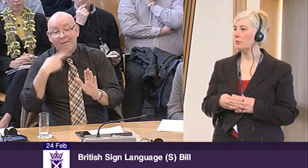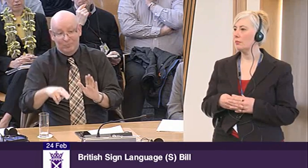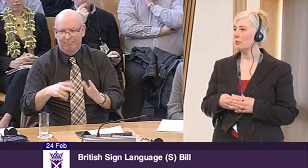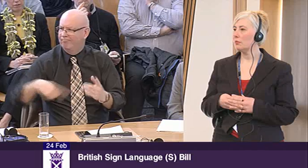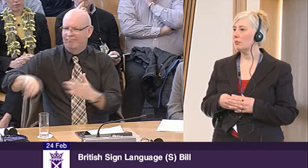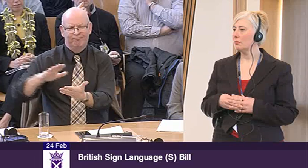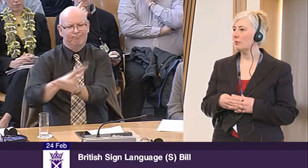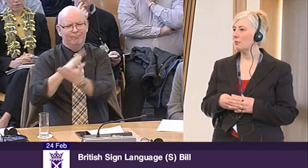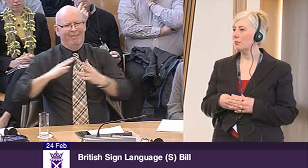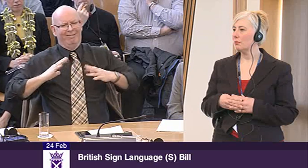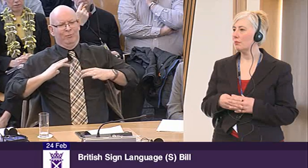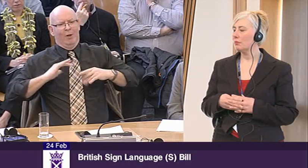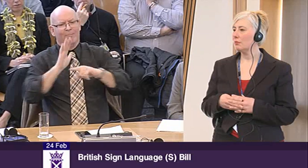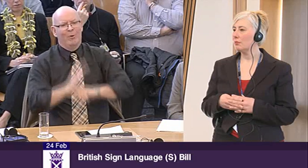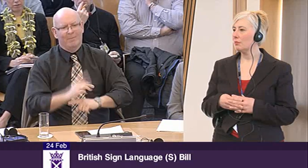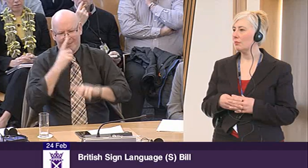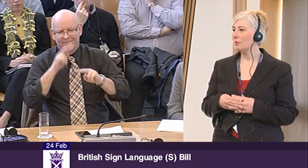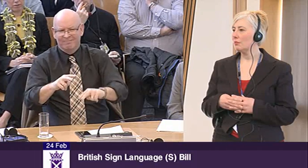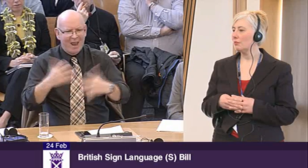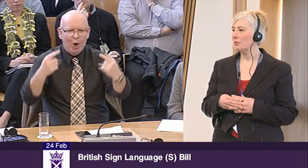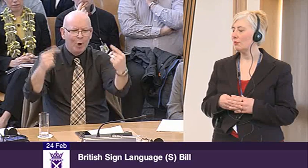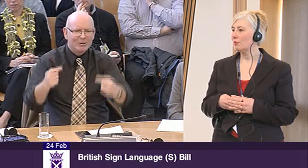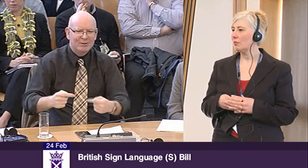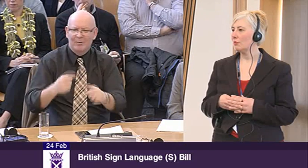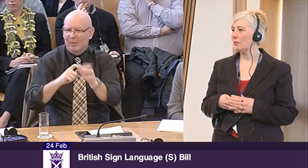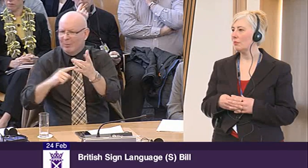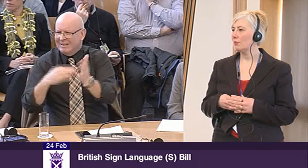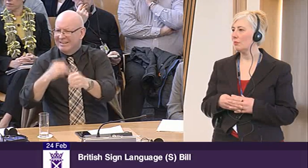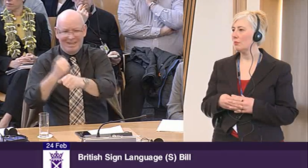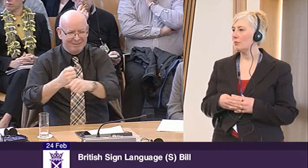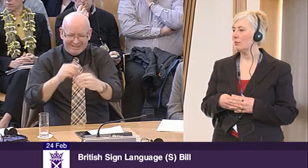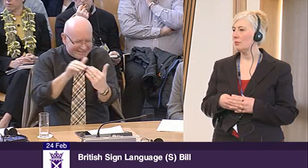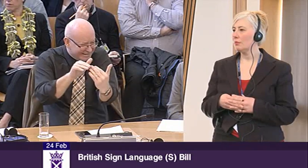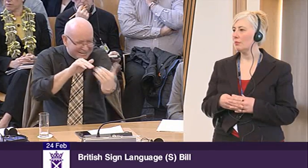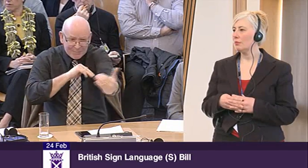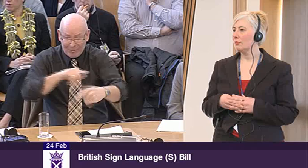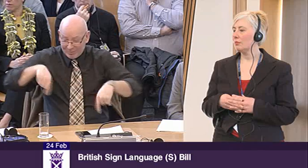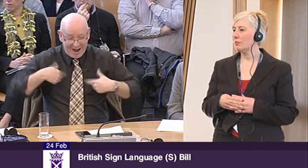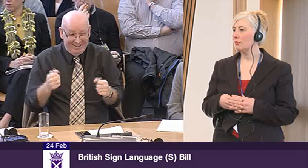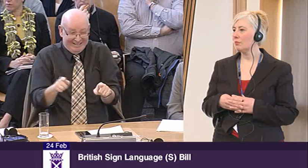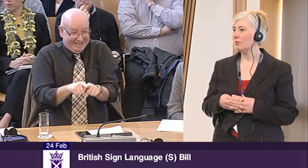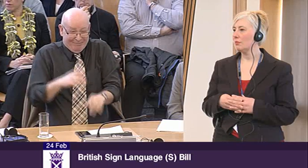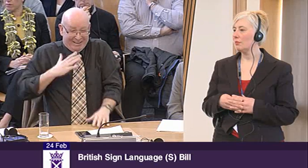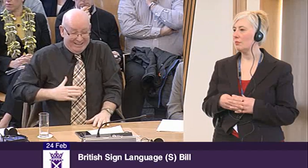that suite of services, which would include leisure programmes and chat shows. Of course